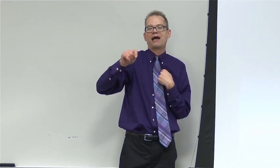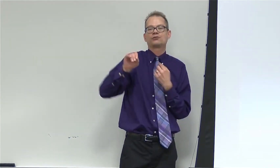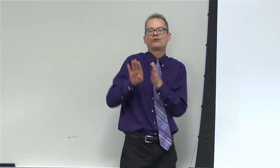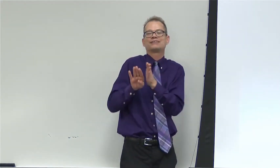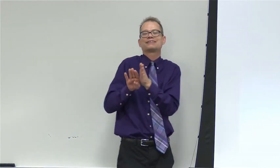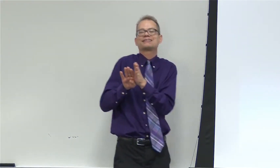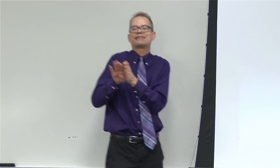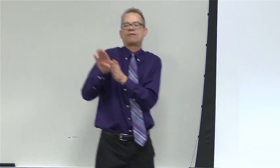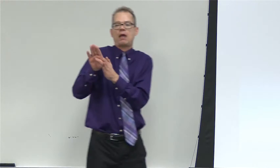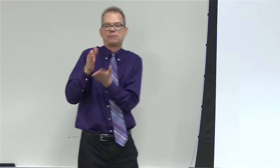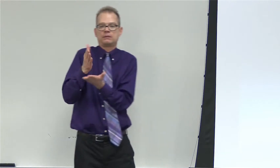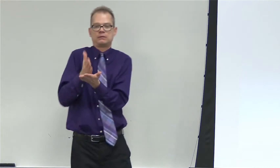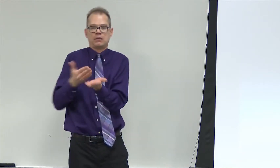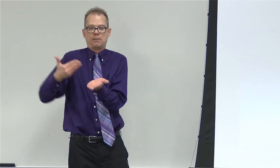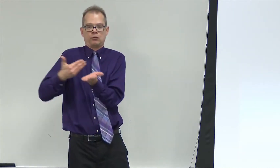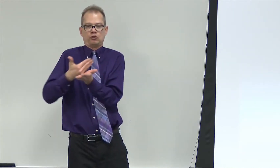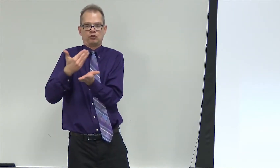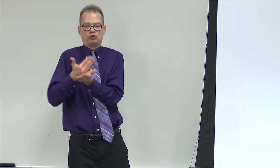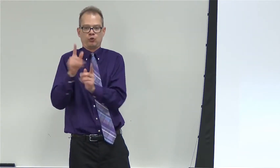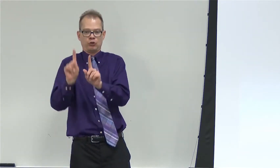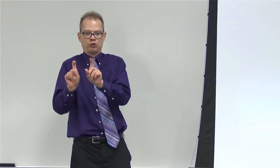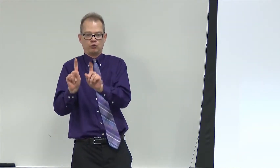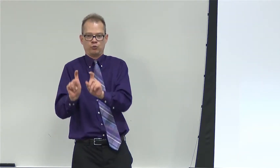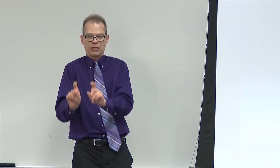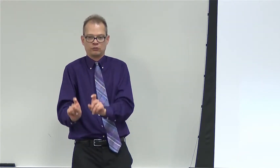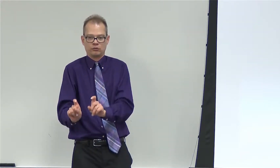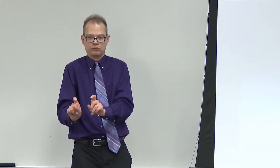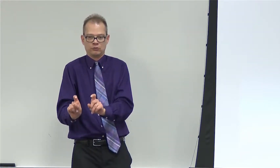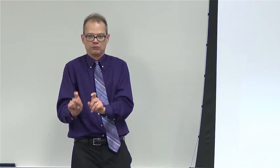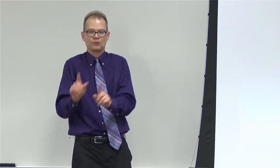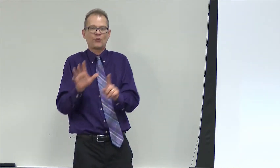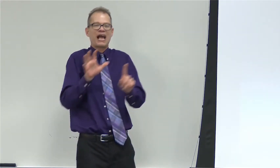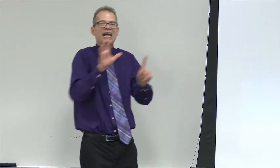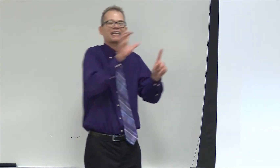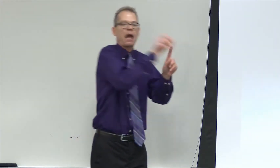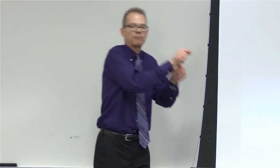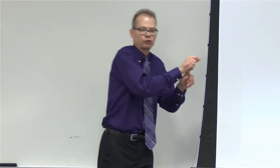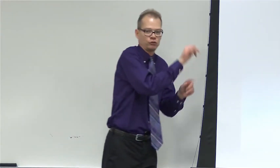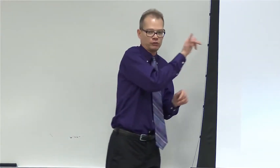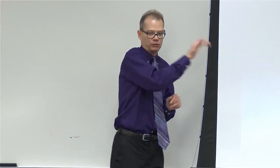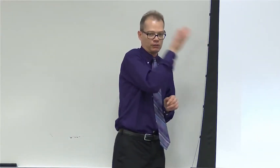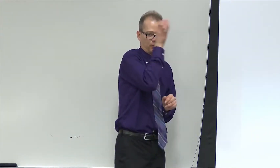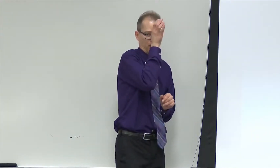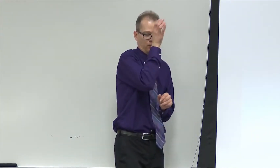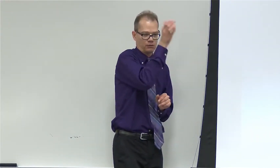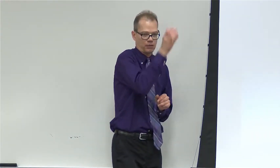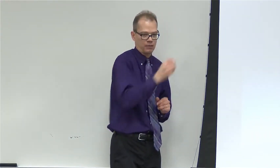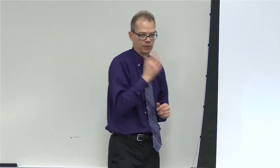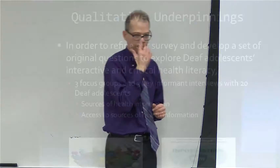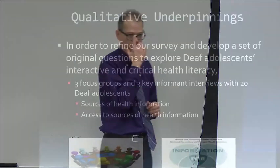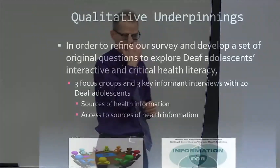and so my goal was to develop a new survey to try and capture those concepts.